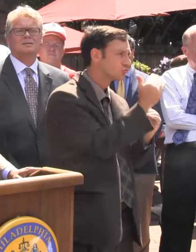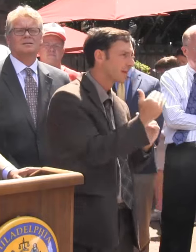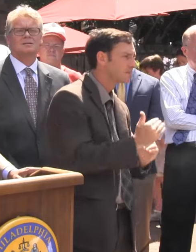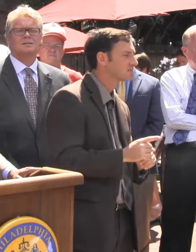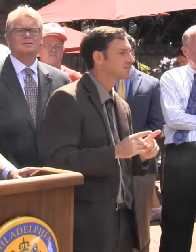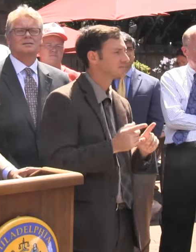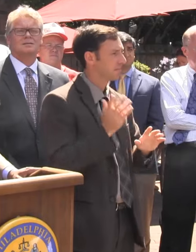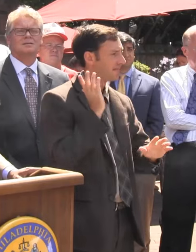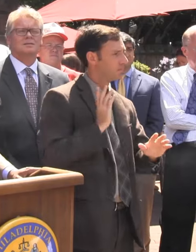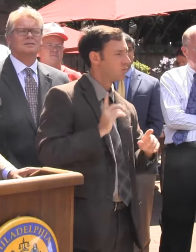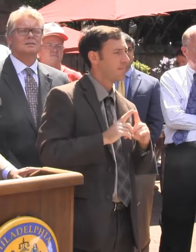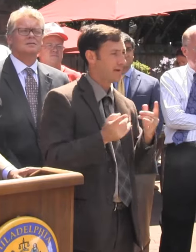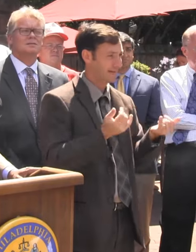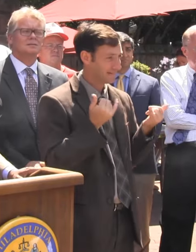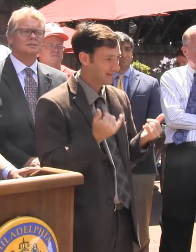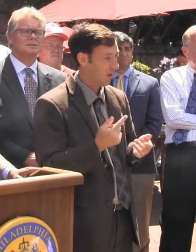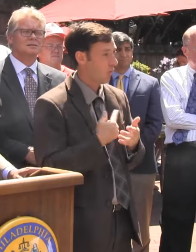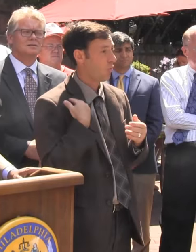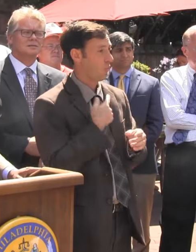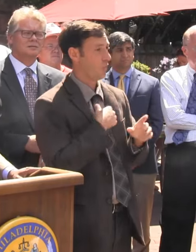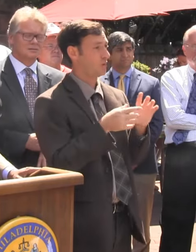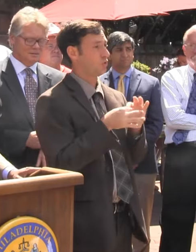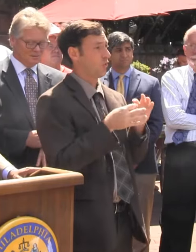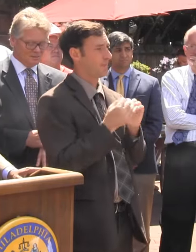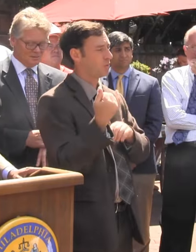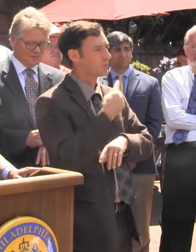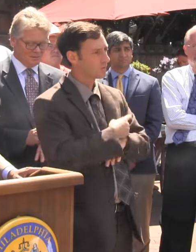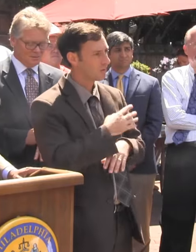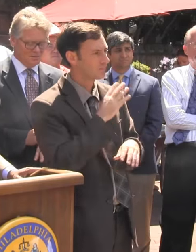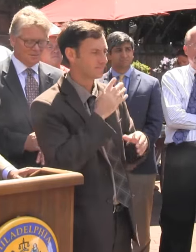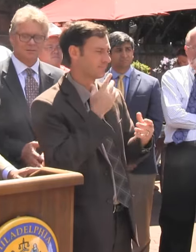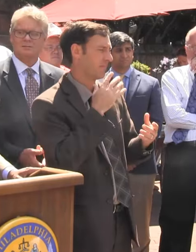but these kinds of things we're talking about here today, we talked about months ago. It's